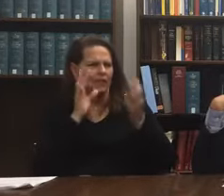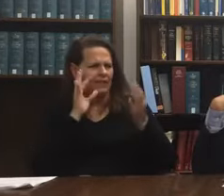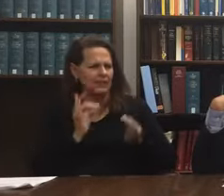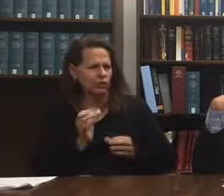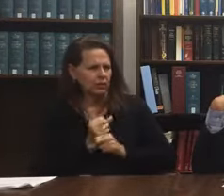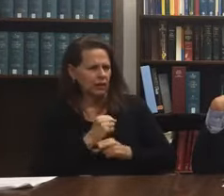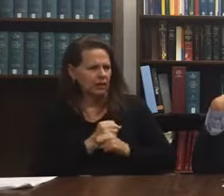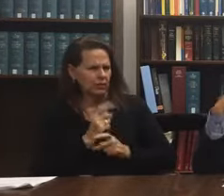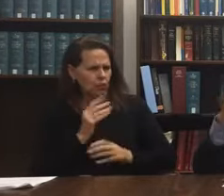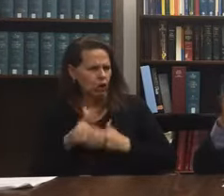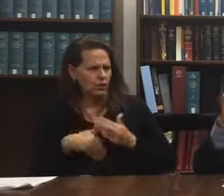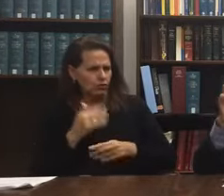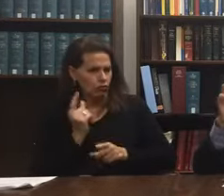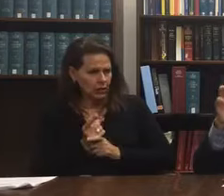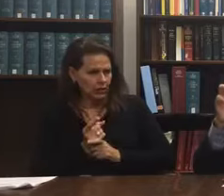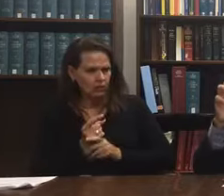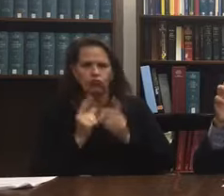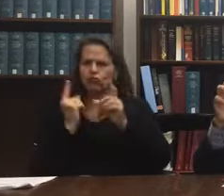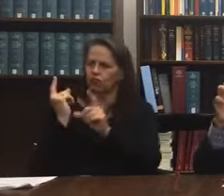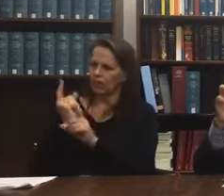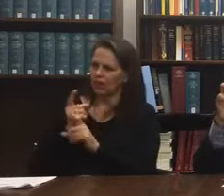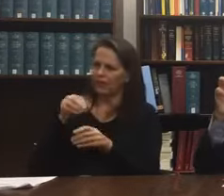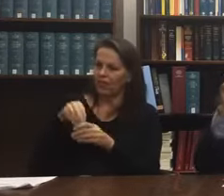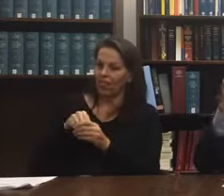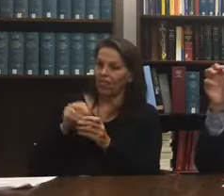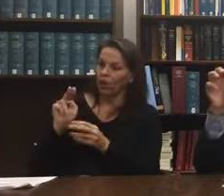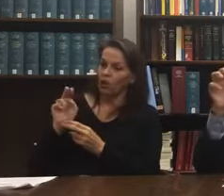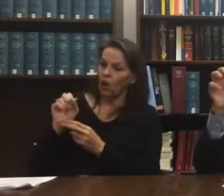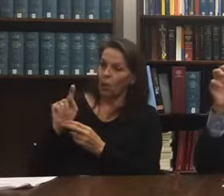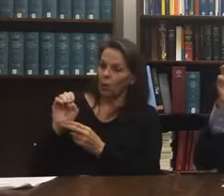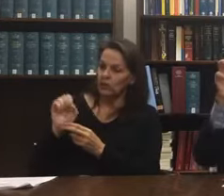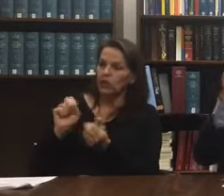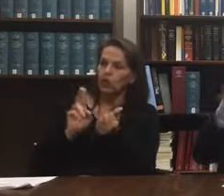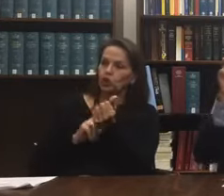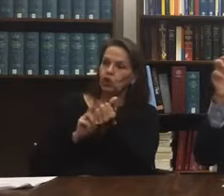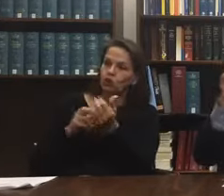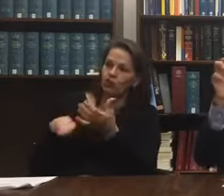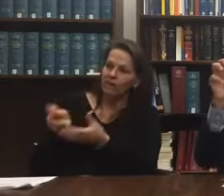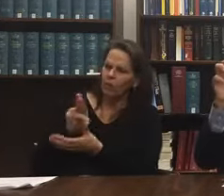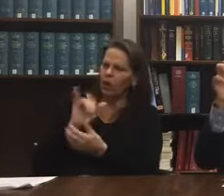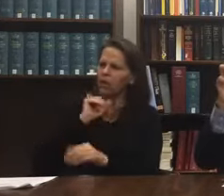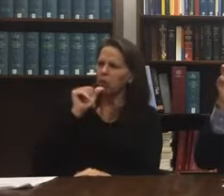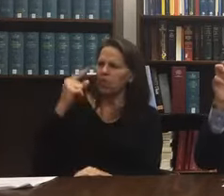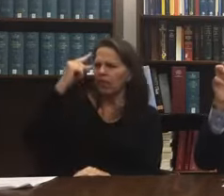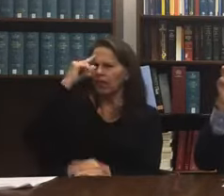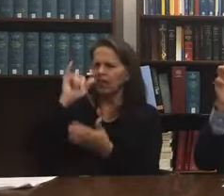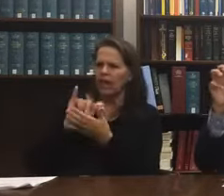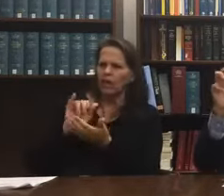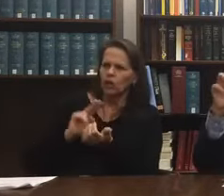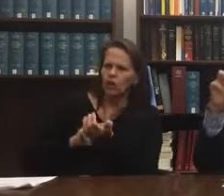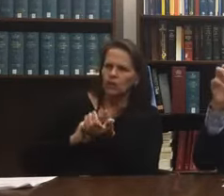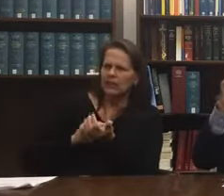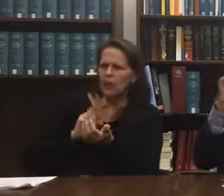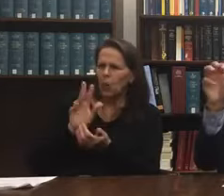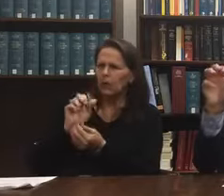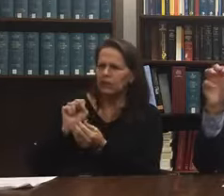correct yeah you'll see it in the internal notes the nurse reviewer sort of saying I don't think this nursing is justified and then an associate medical